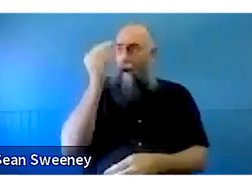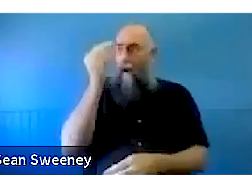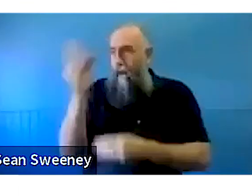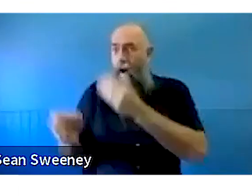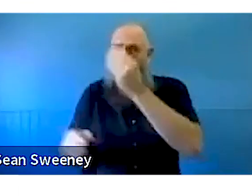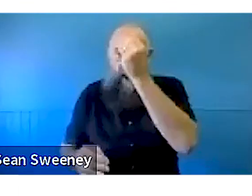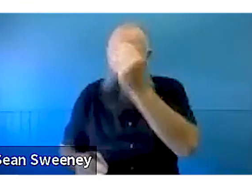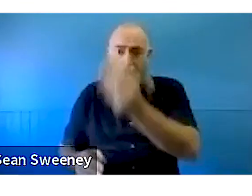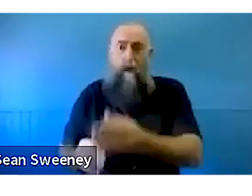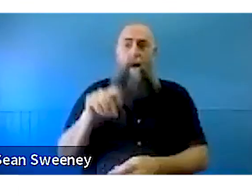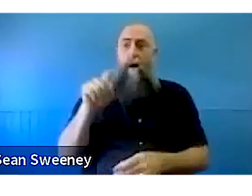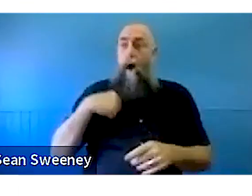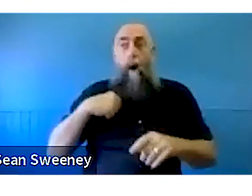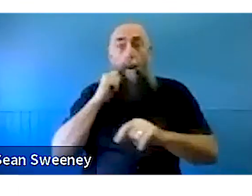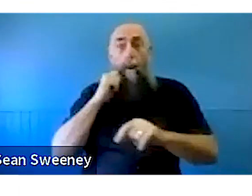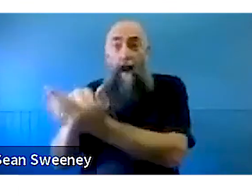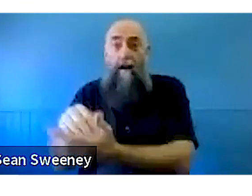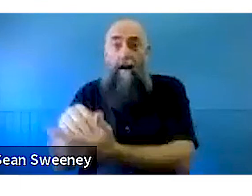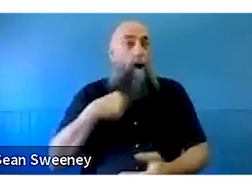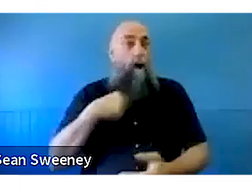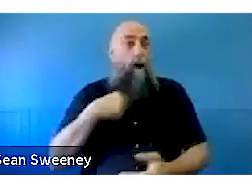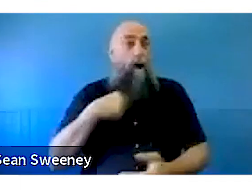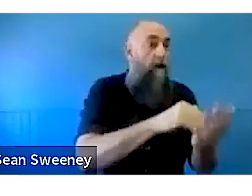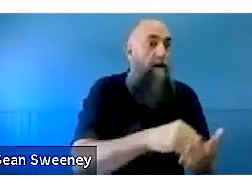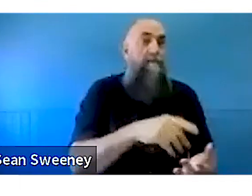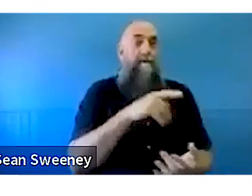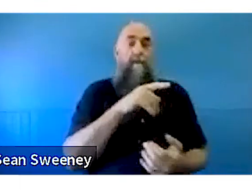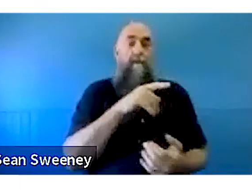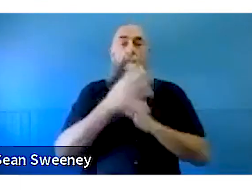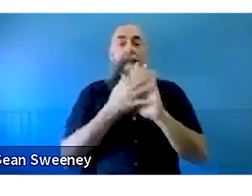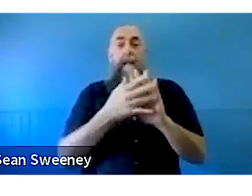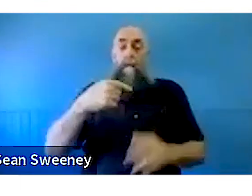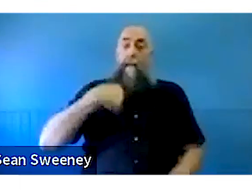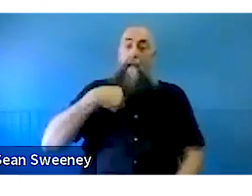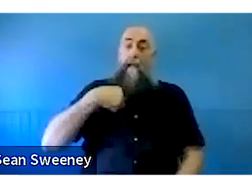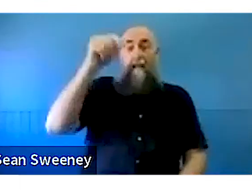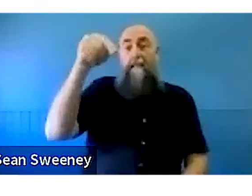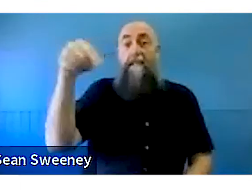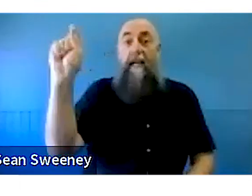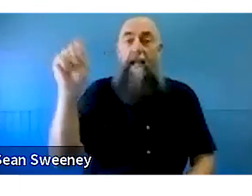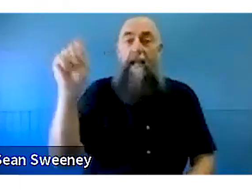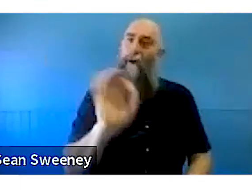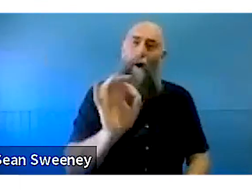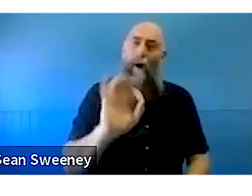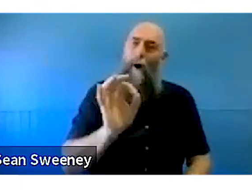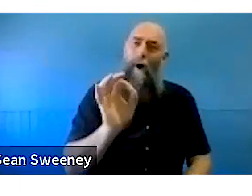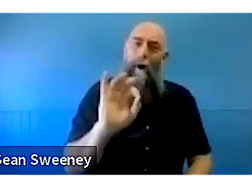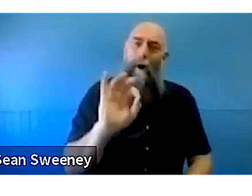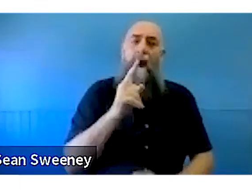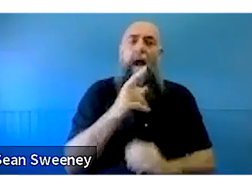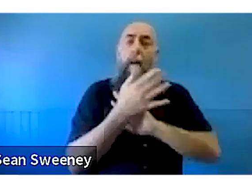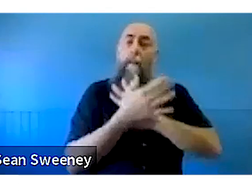It's not just about you ticking a box, it is about you wanting to